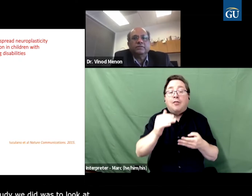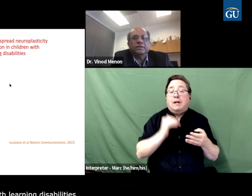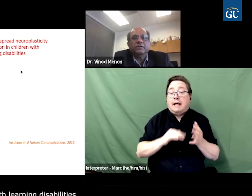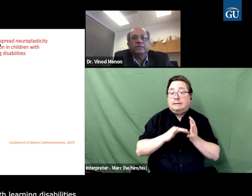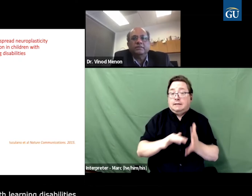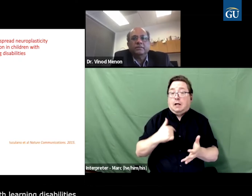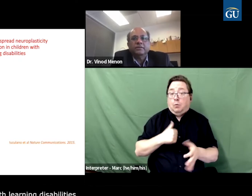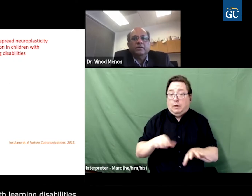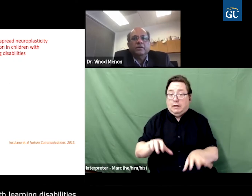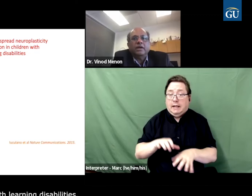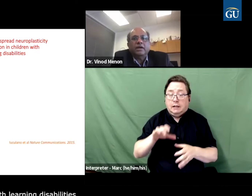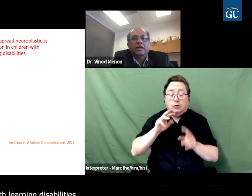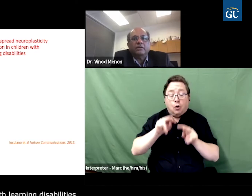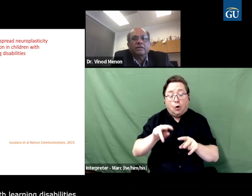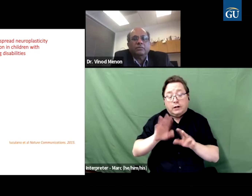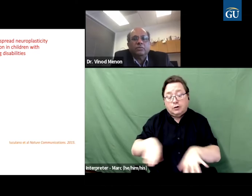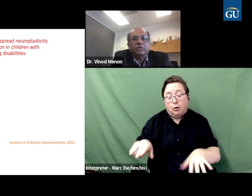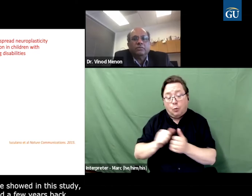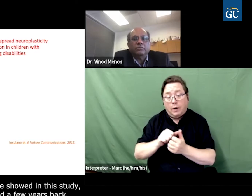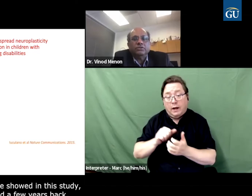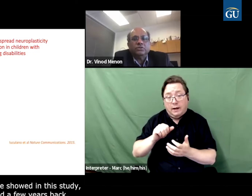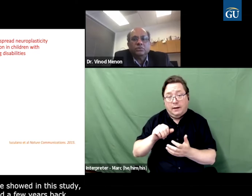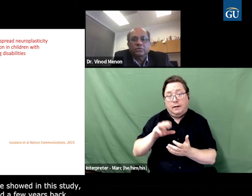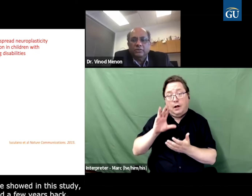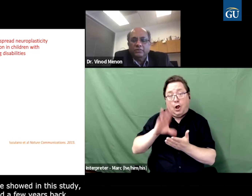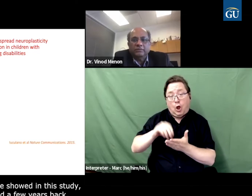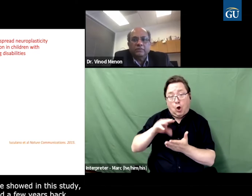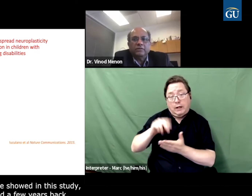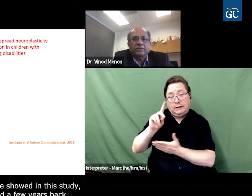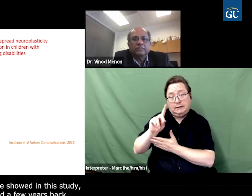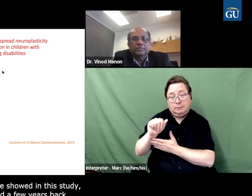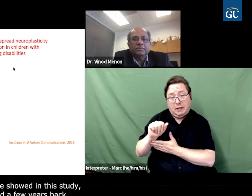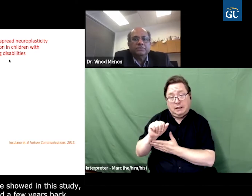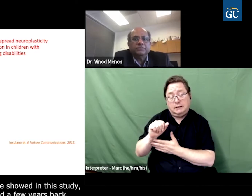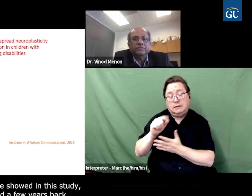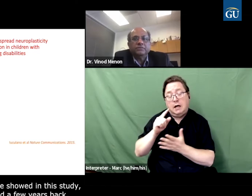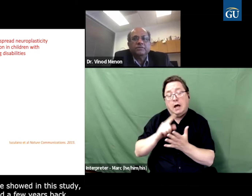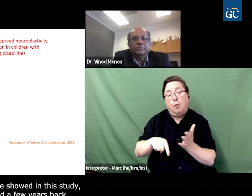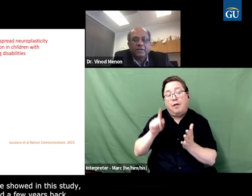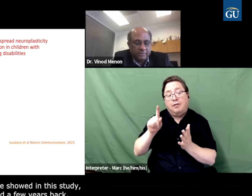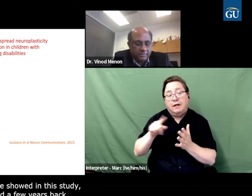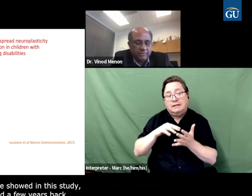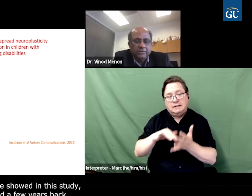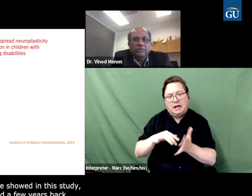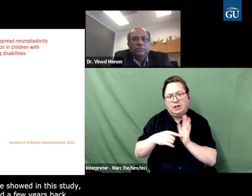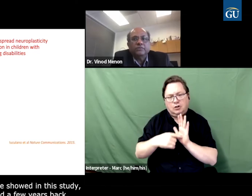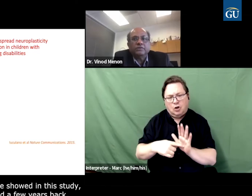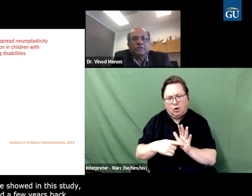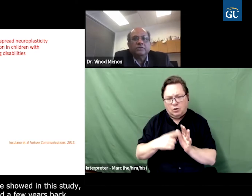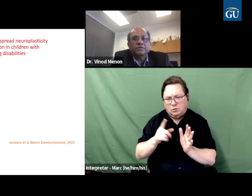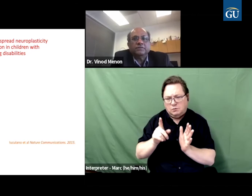children with learning disabilities and what we showed in this study